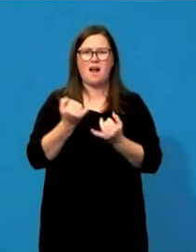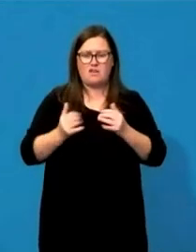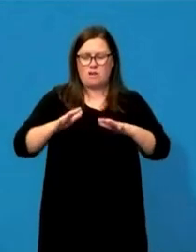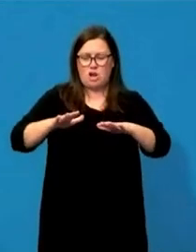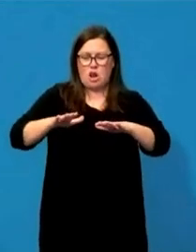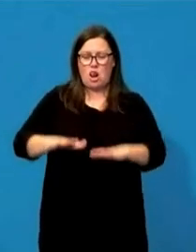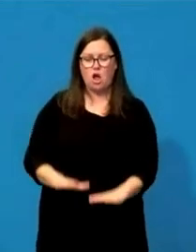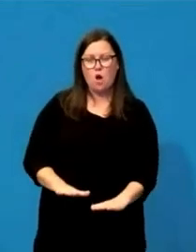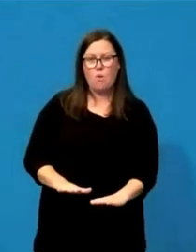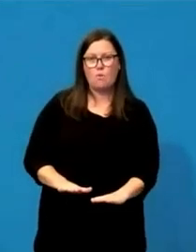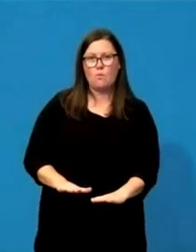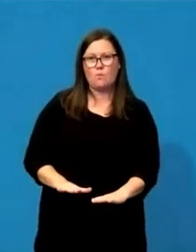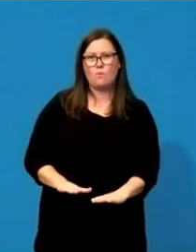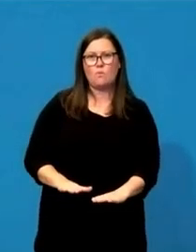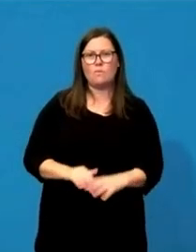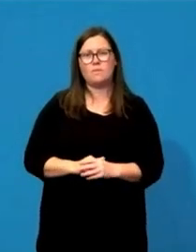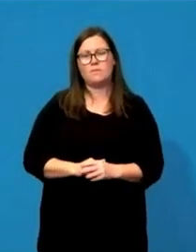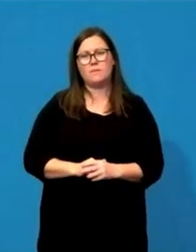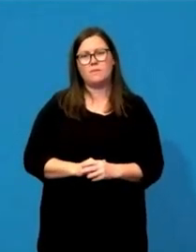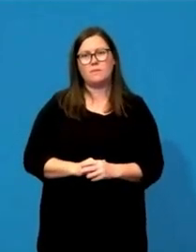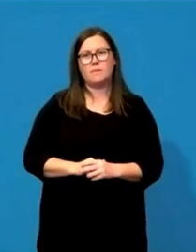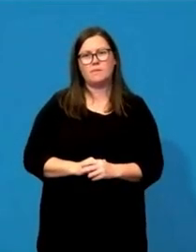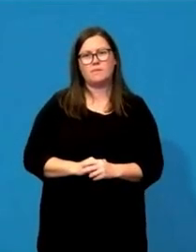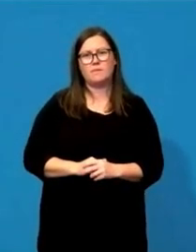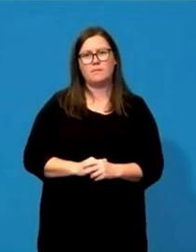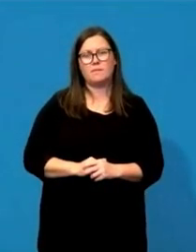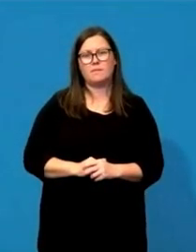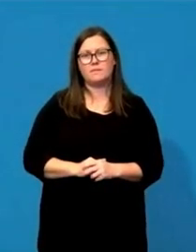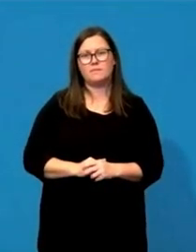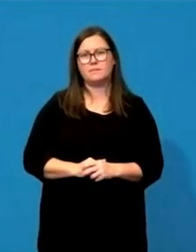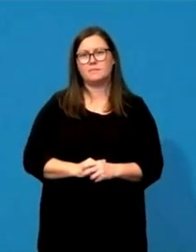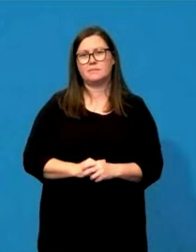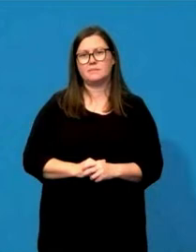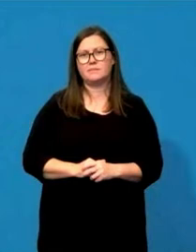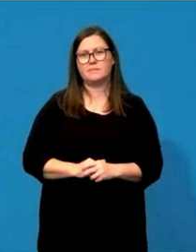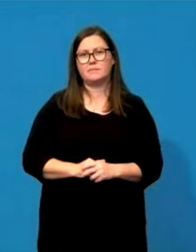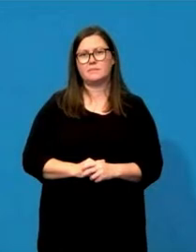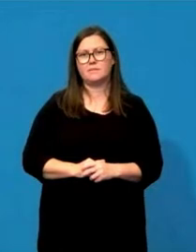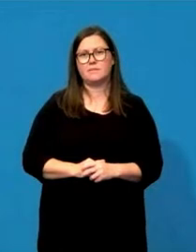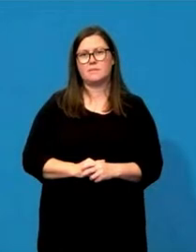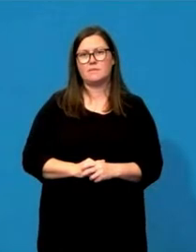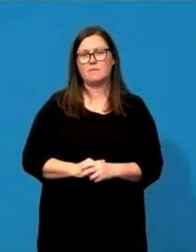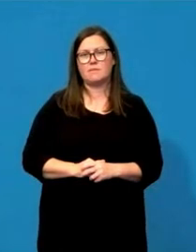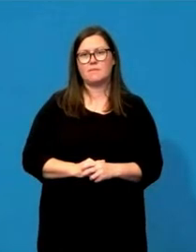I can, like, put a little bit of support on my legs.